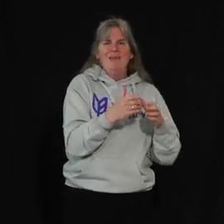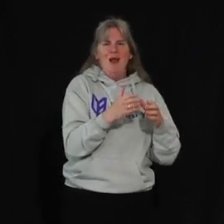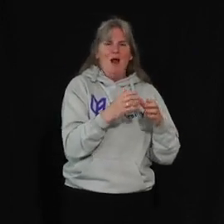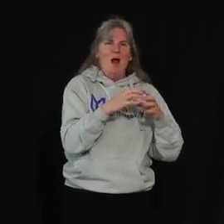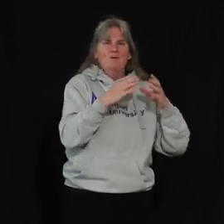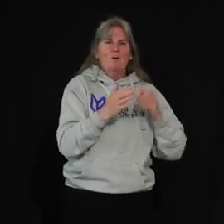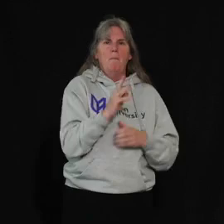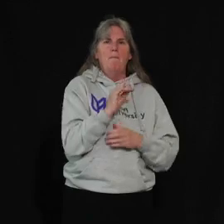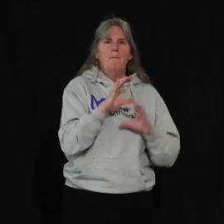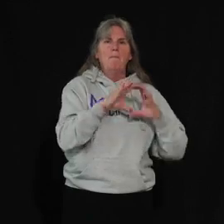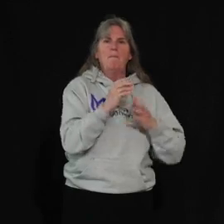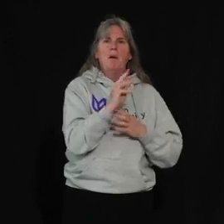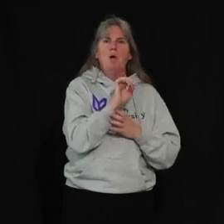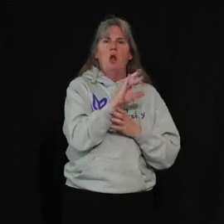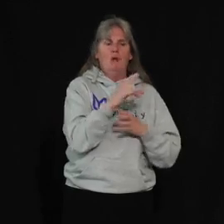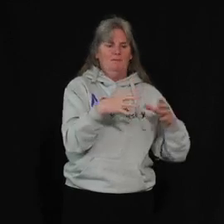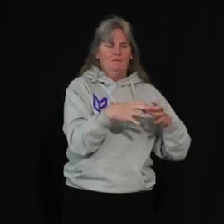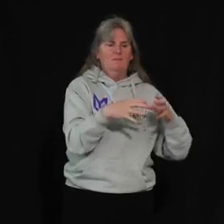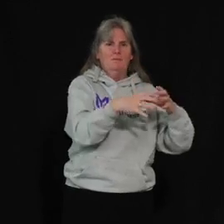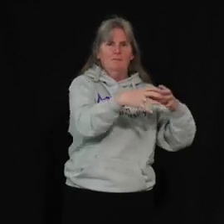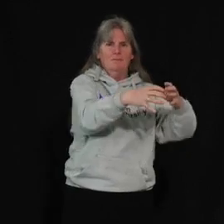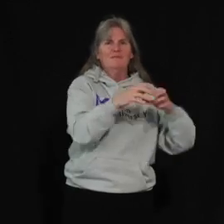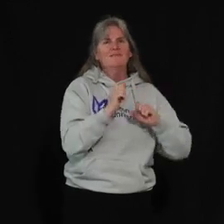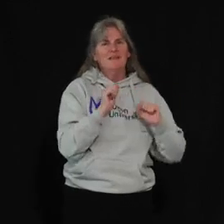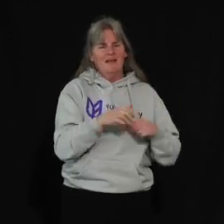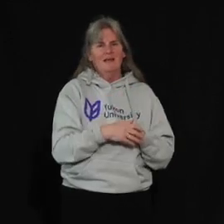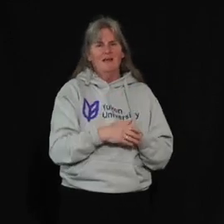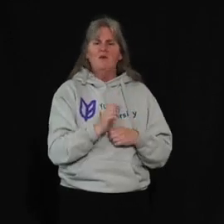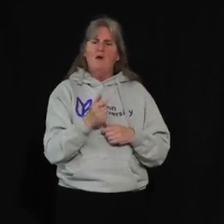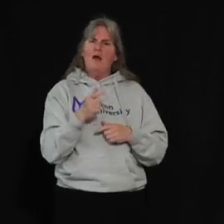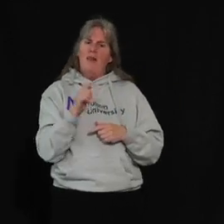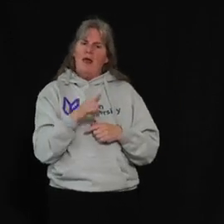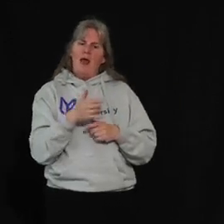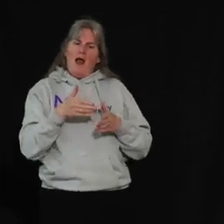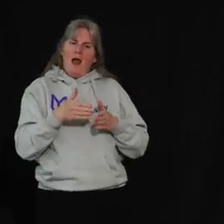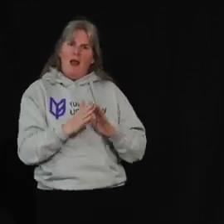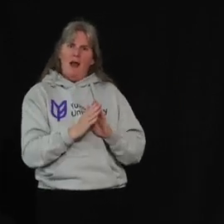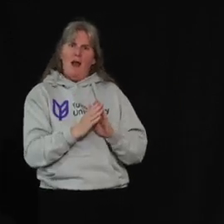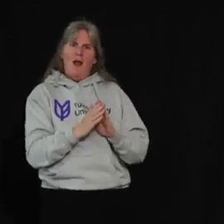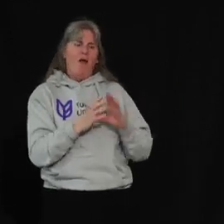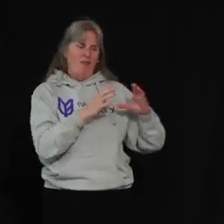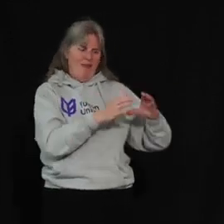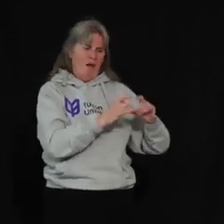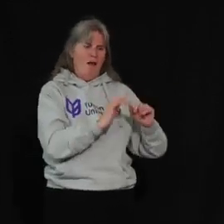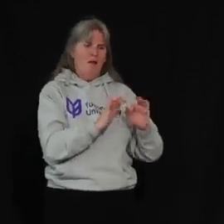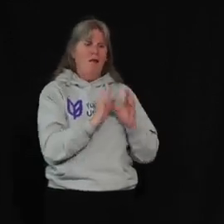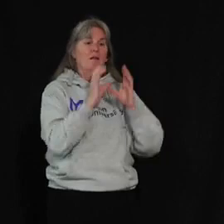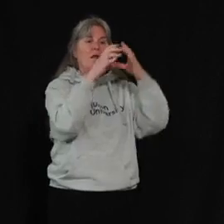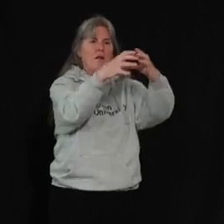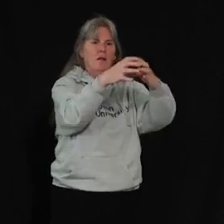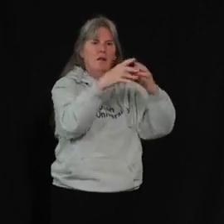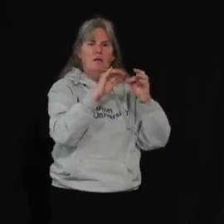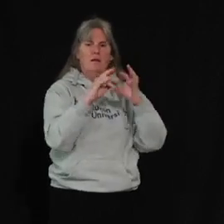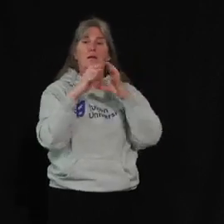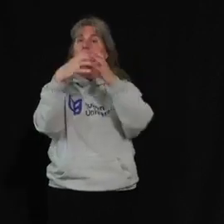So that the configuration of the restaurant will need to be to allow for that spacing to be respected.